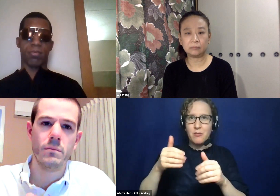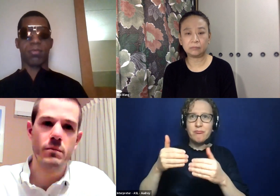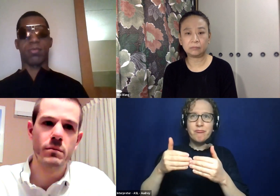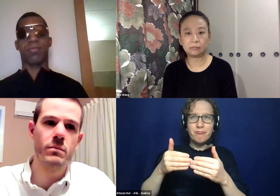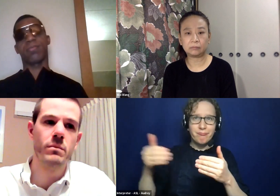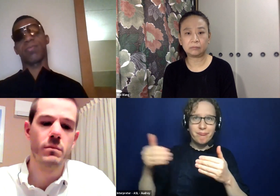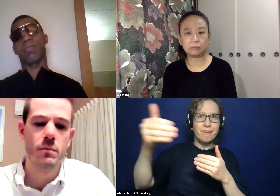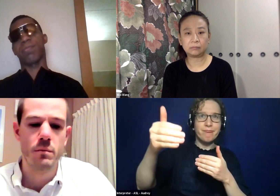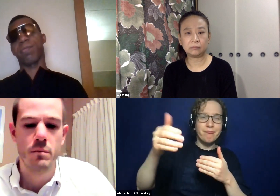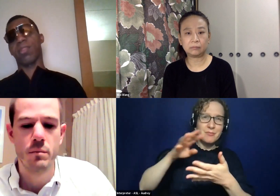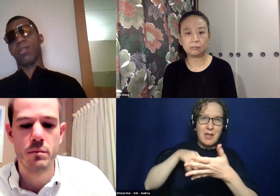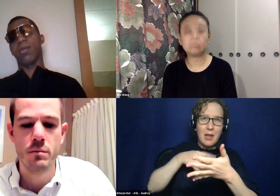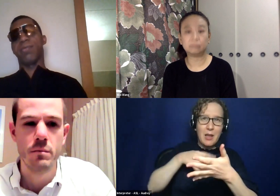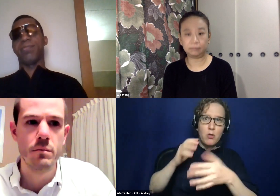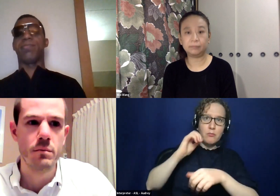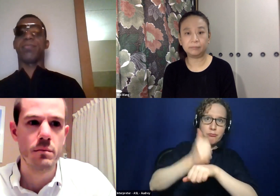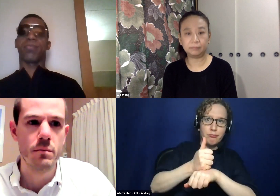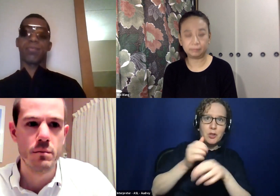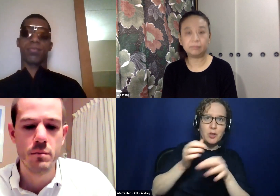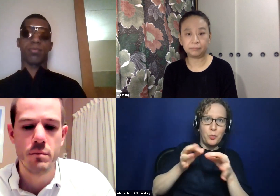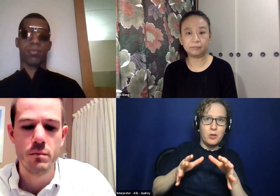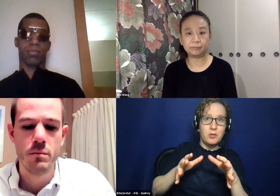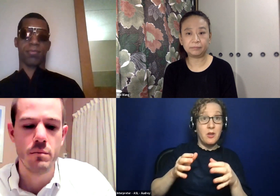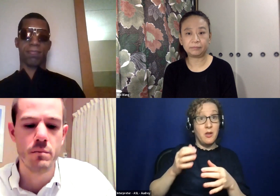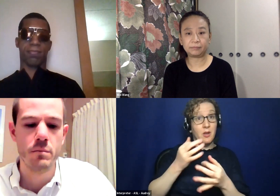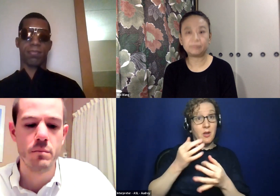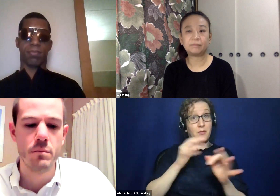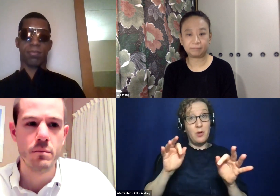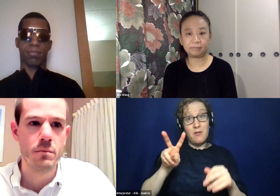of people would think about the free video relay service in the United States as being something